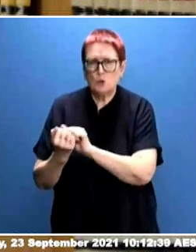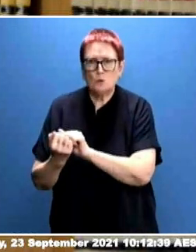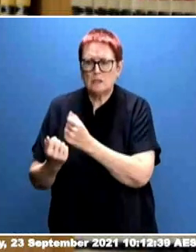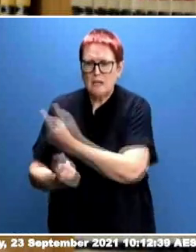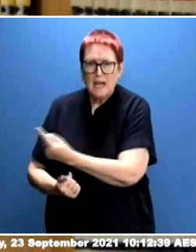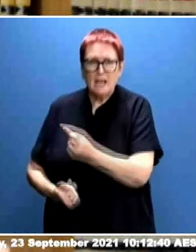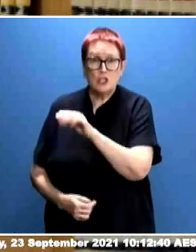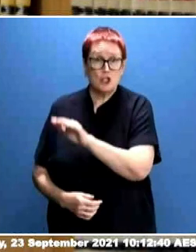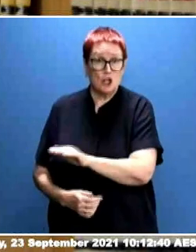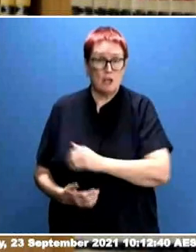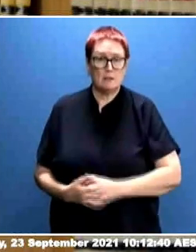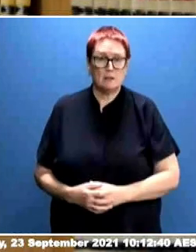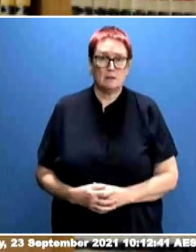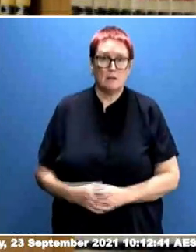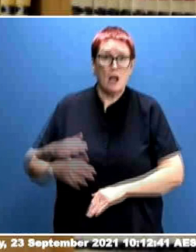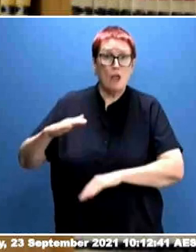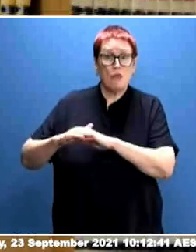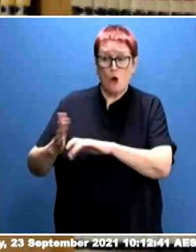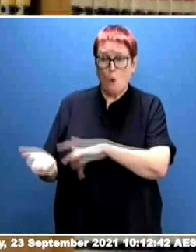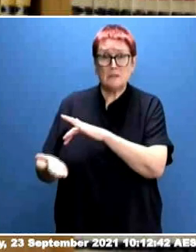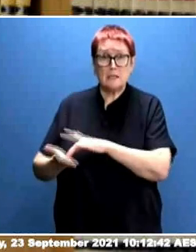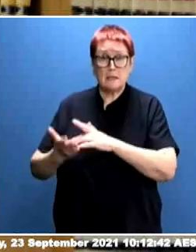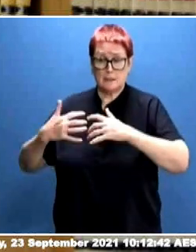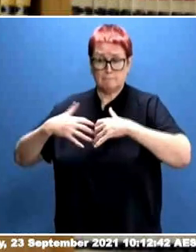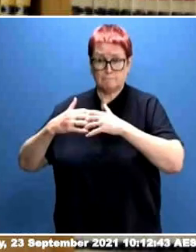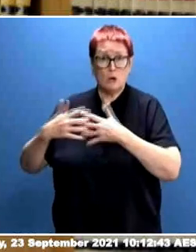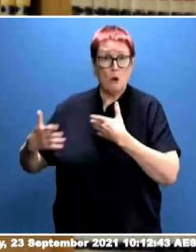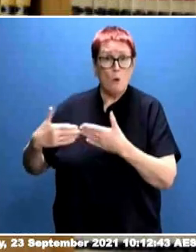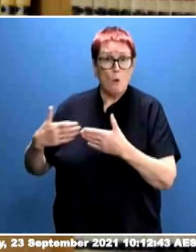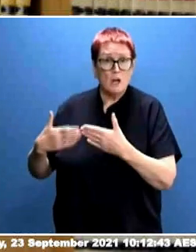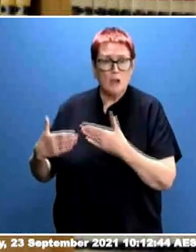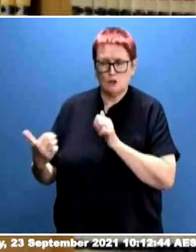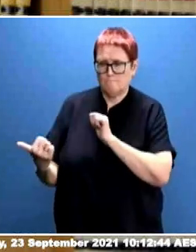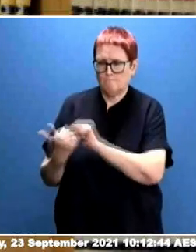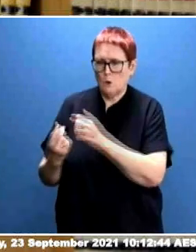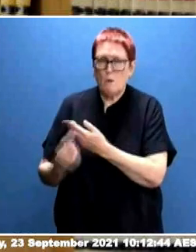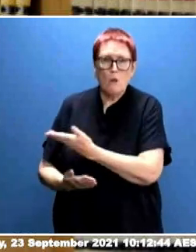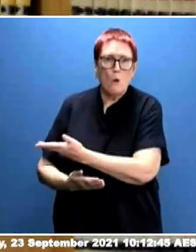and that the entire centre is established in a way that responds to those needs in line with best practice.